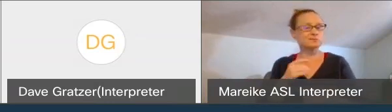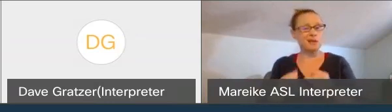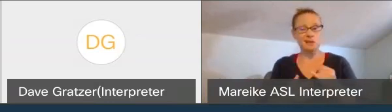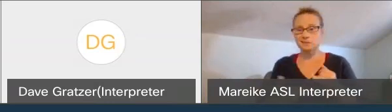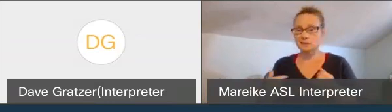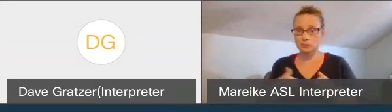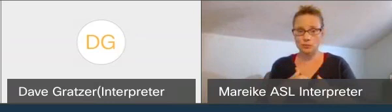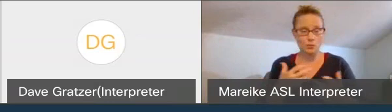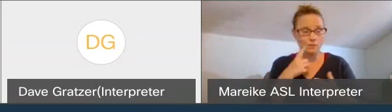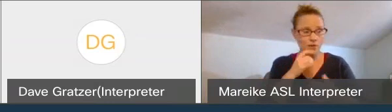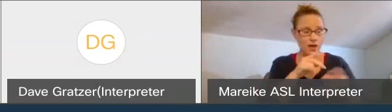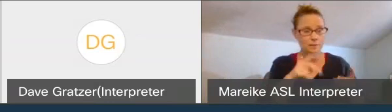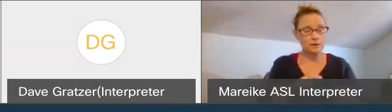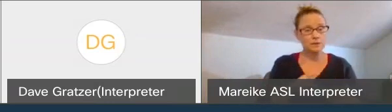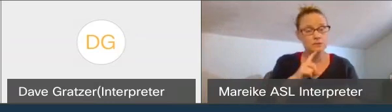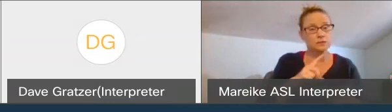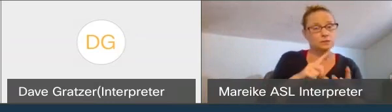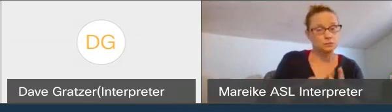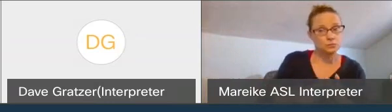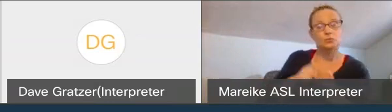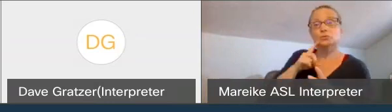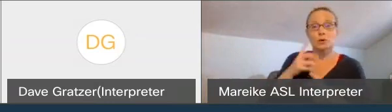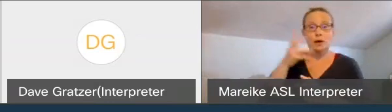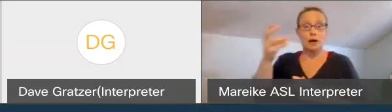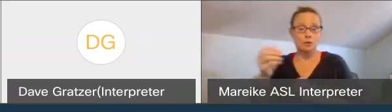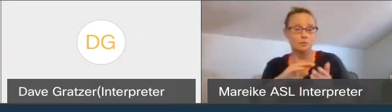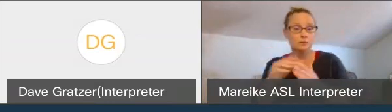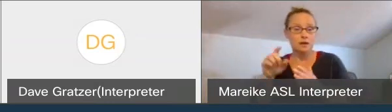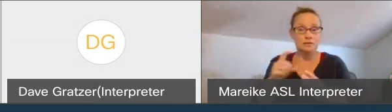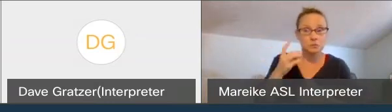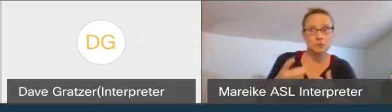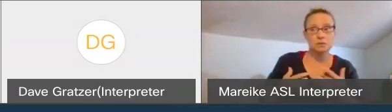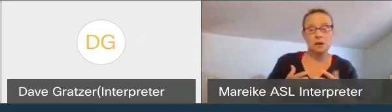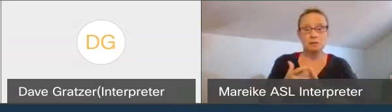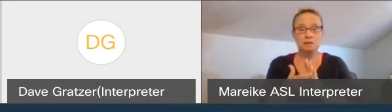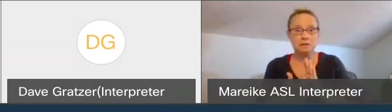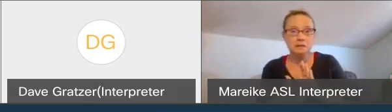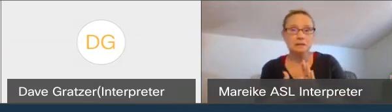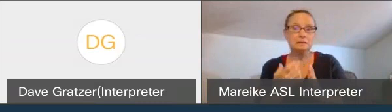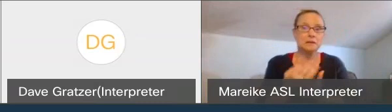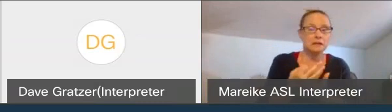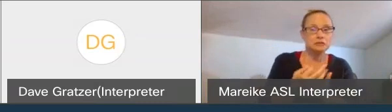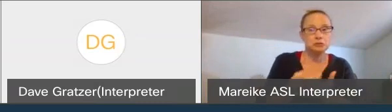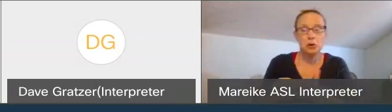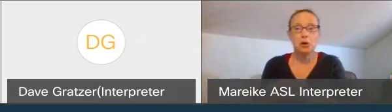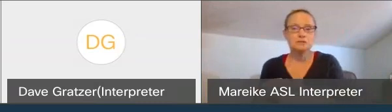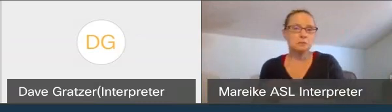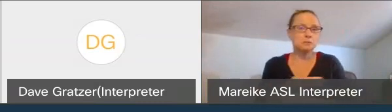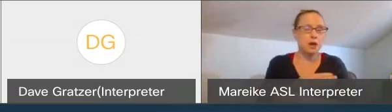to start on the right path and have to worry about legal and financial costs of prior actions. The second path